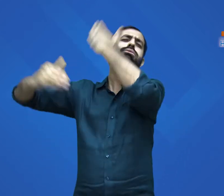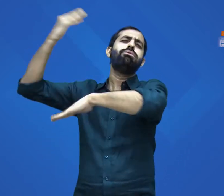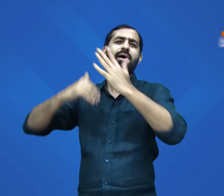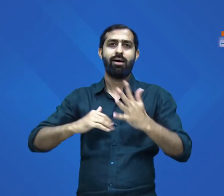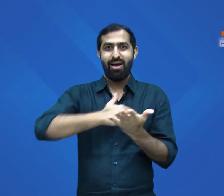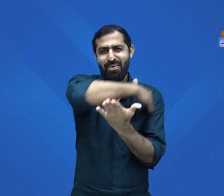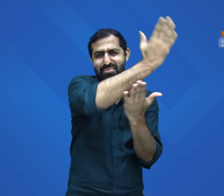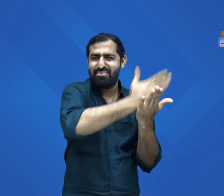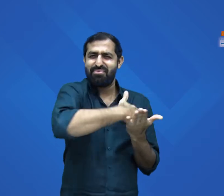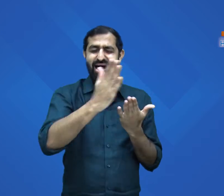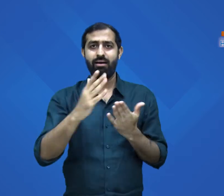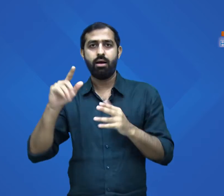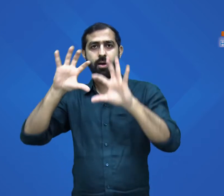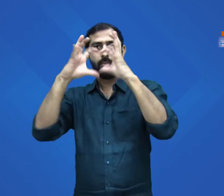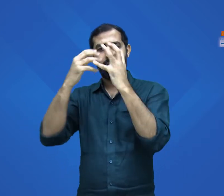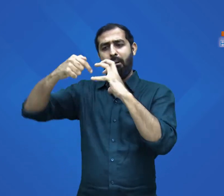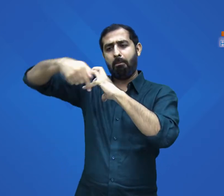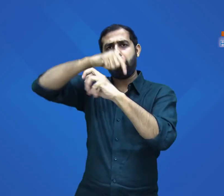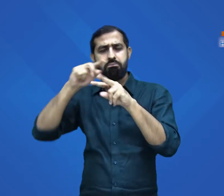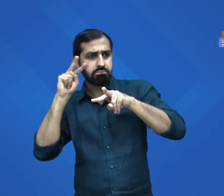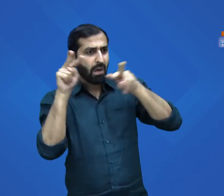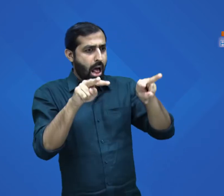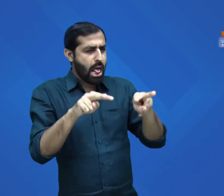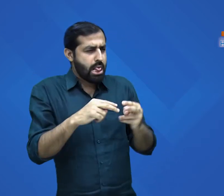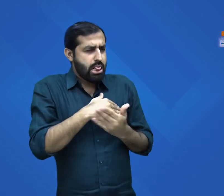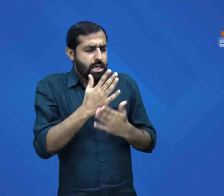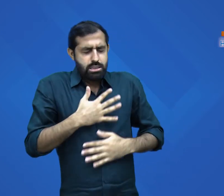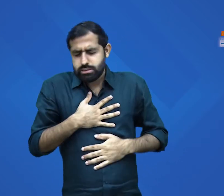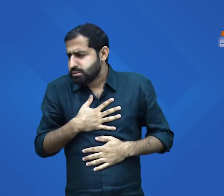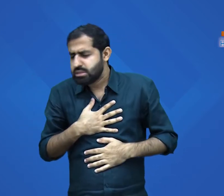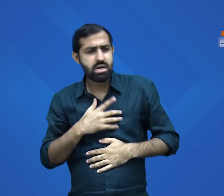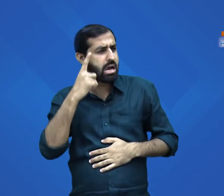After the tragic loss in World War II, it was almost impossible for Japan